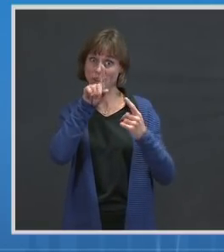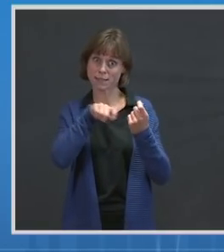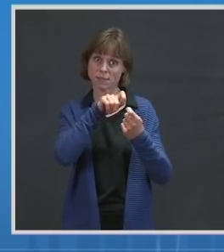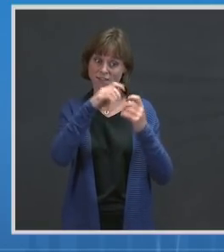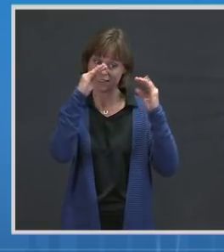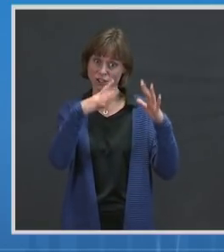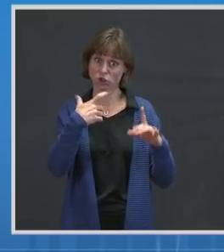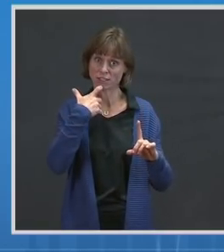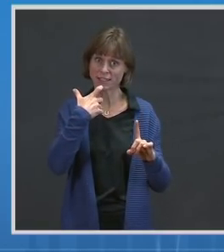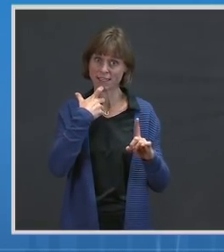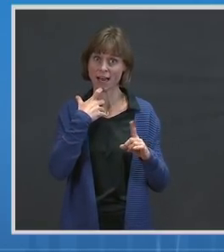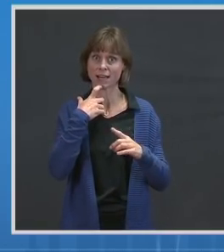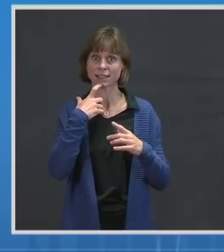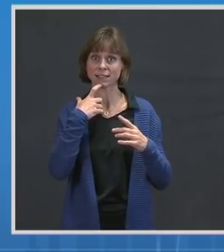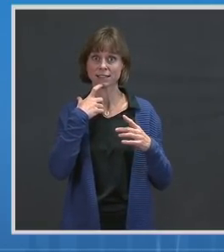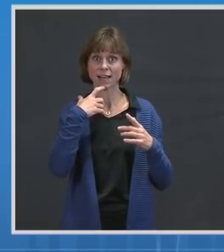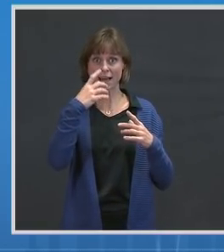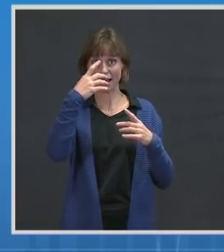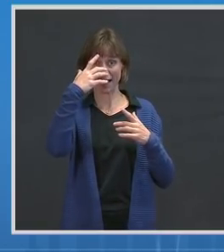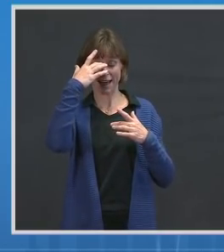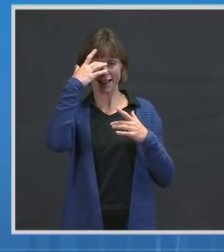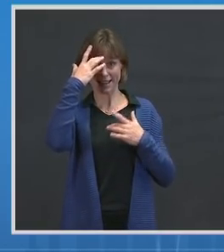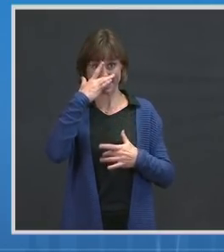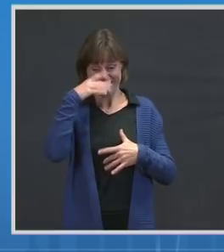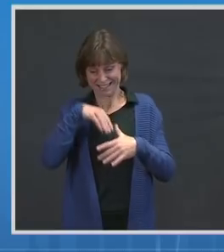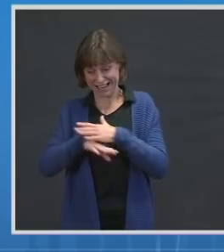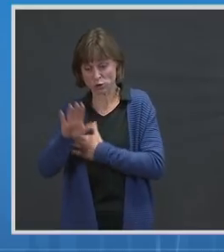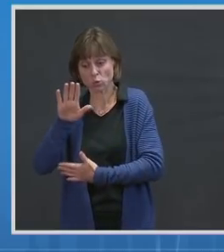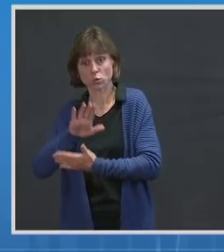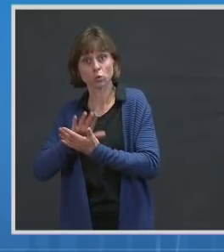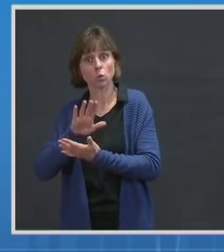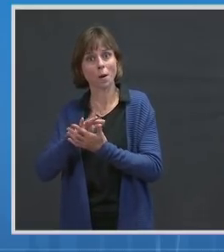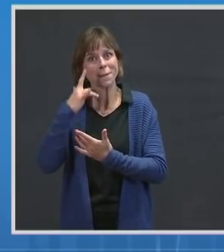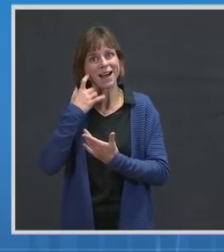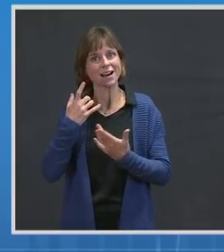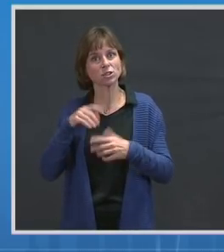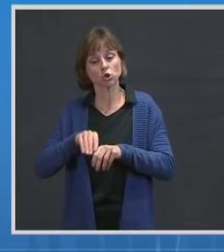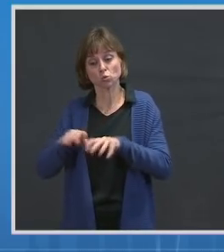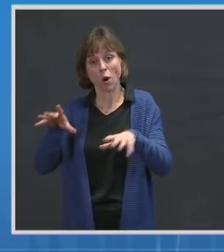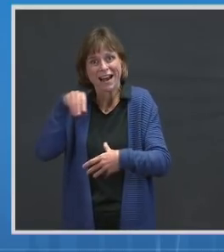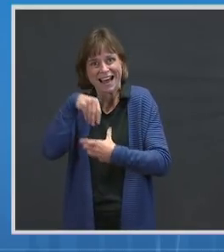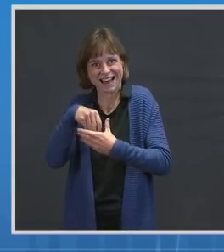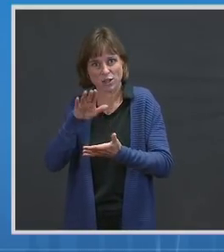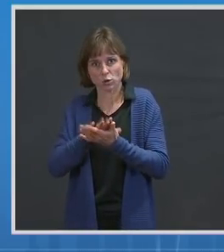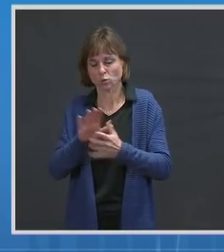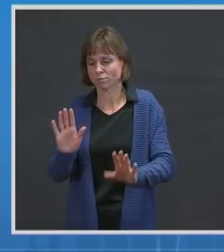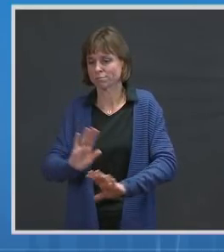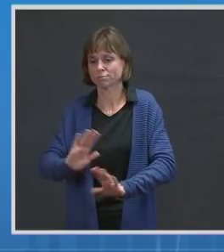that when disease comes into the school, it is not because of spread that is happening in the school, it is because the members who are attending school --